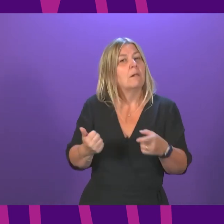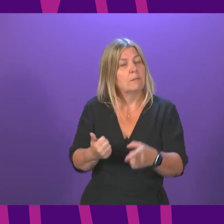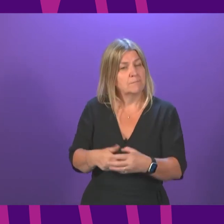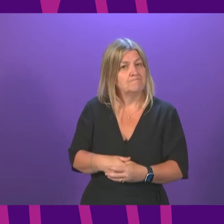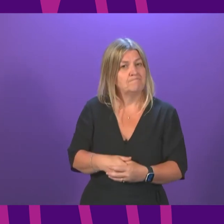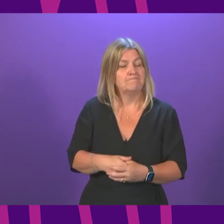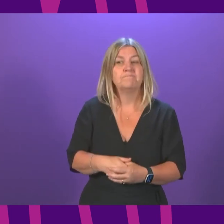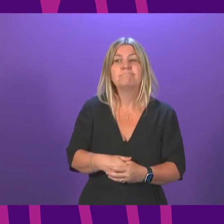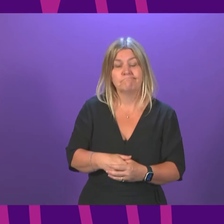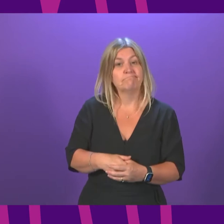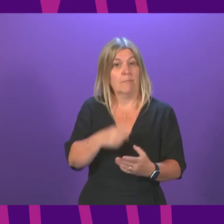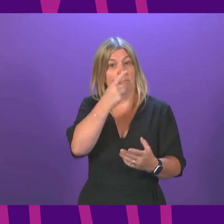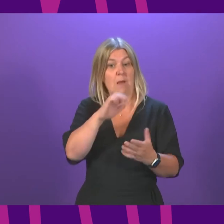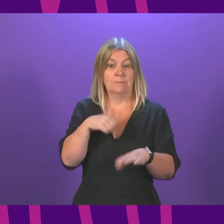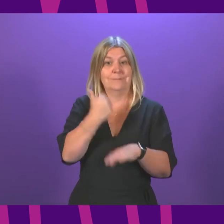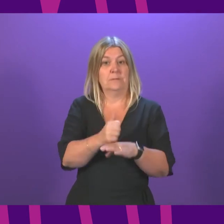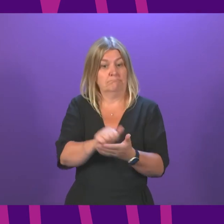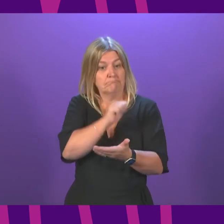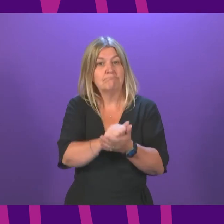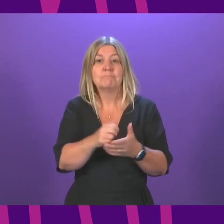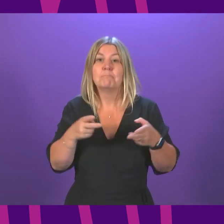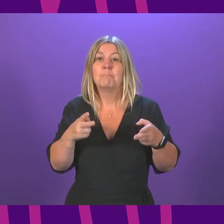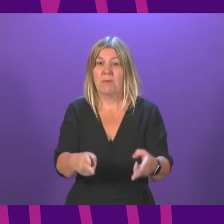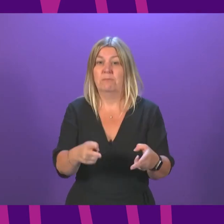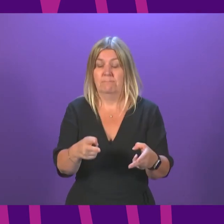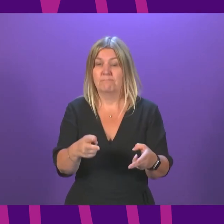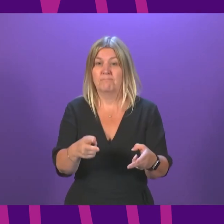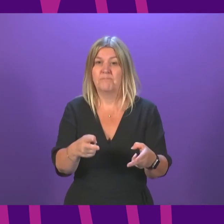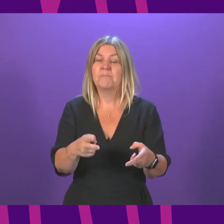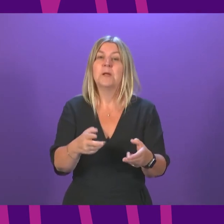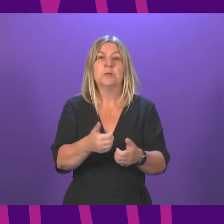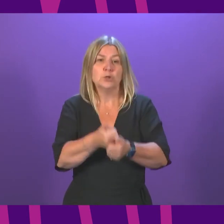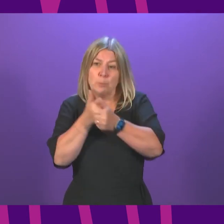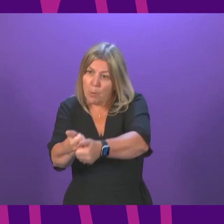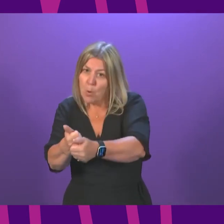process can be put in place that supports the business of the Care Inspectorate and